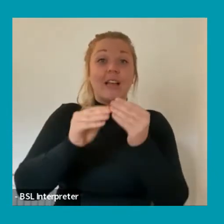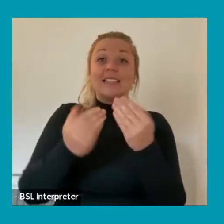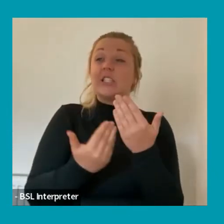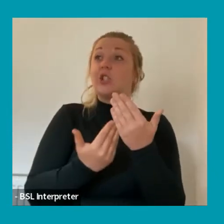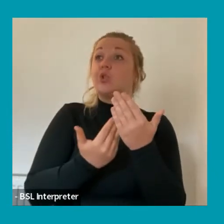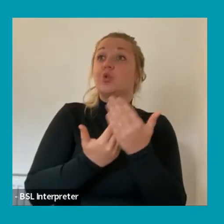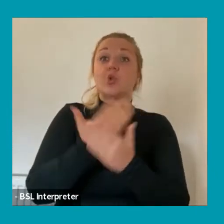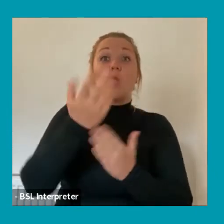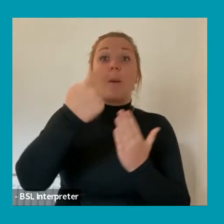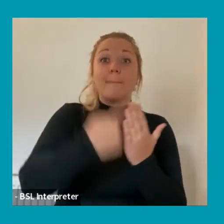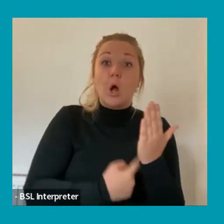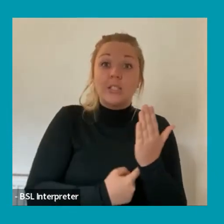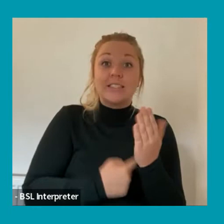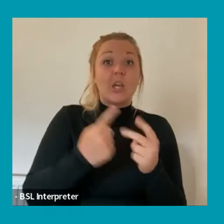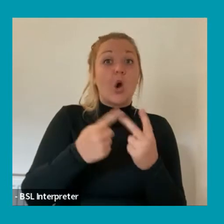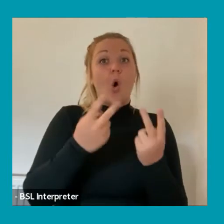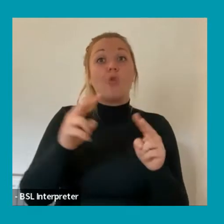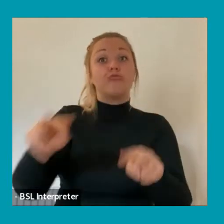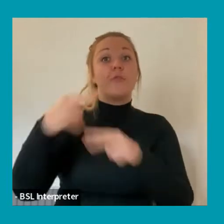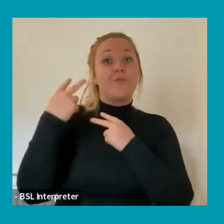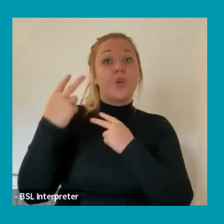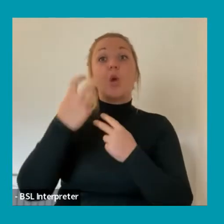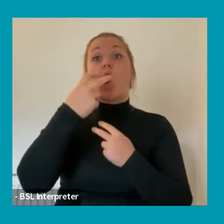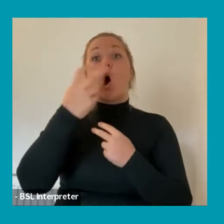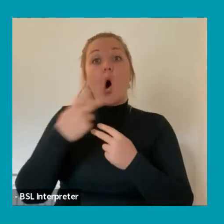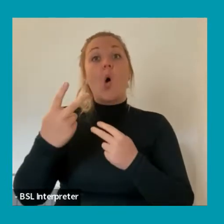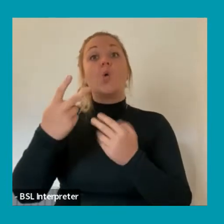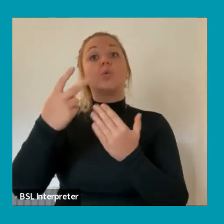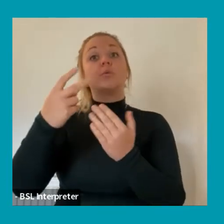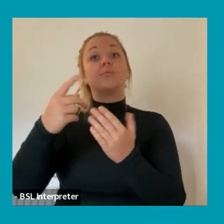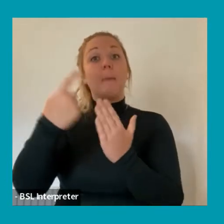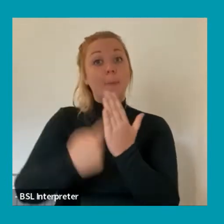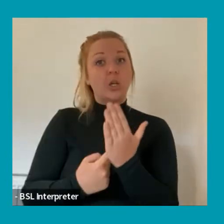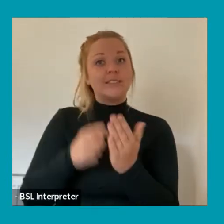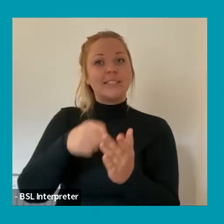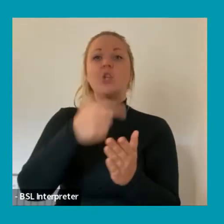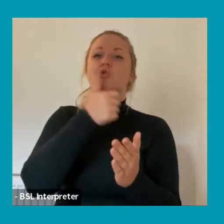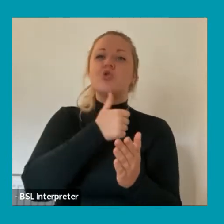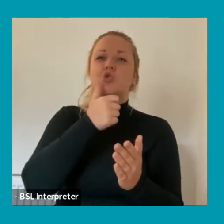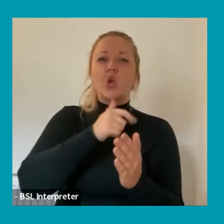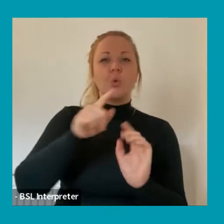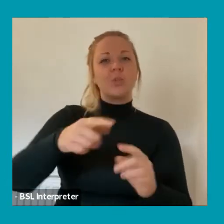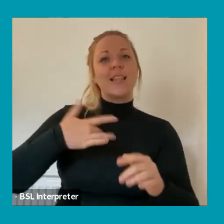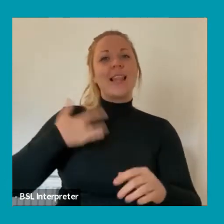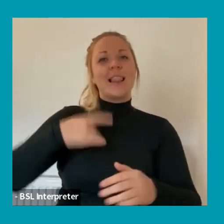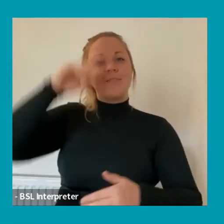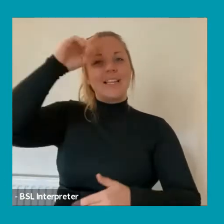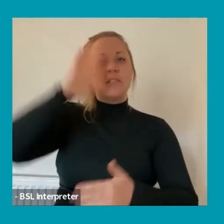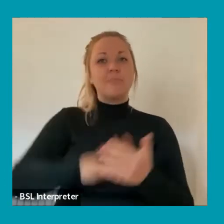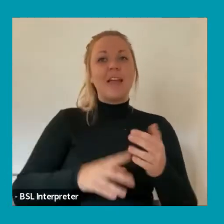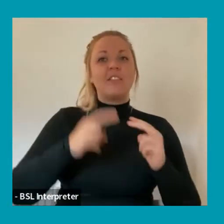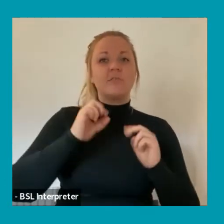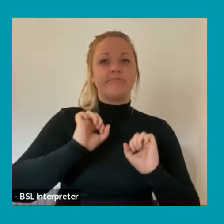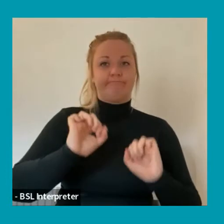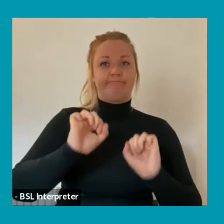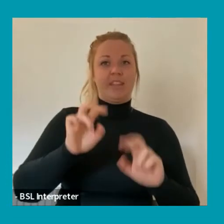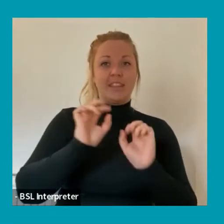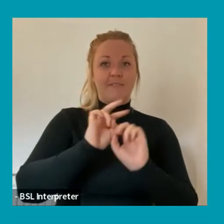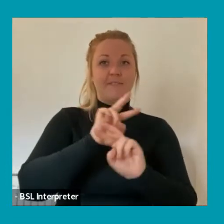like work-placed justments. To really use that lived experience voice in informing how that works.